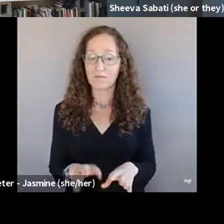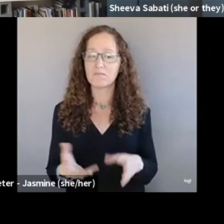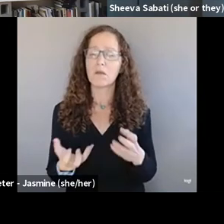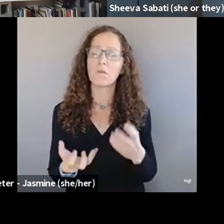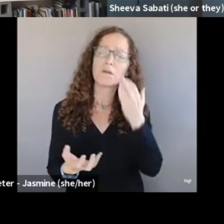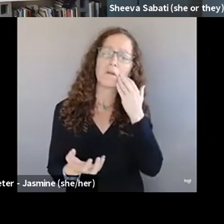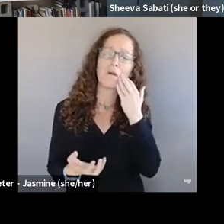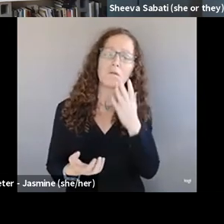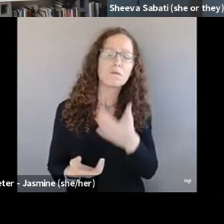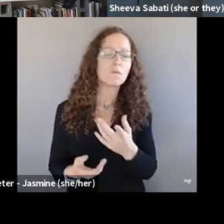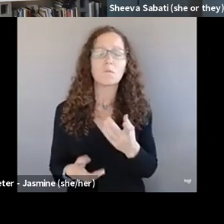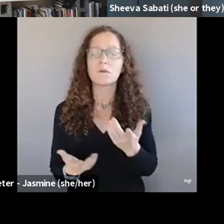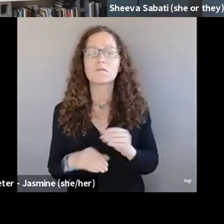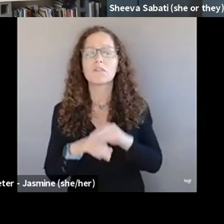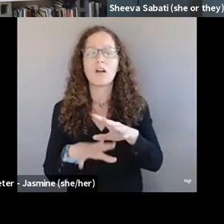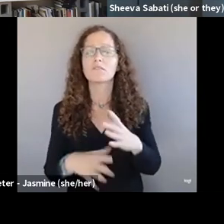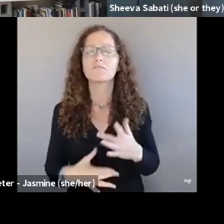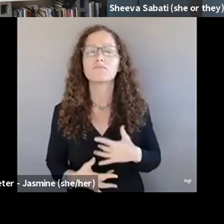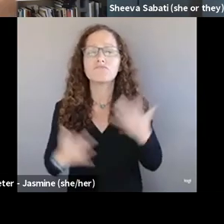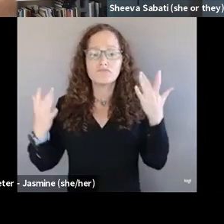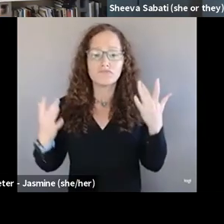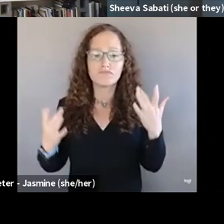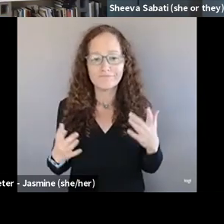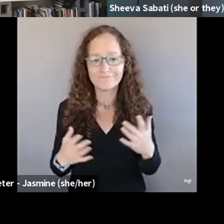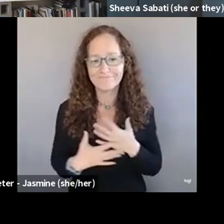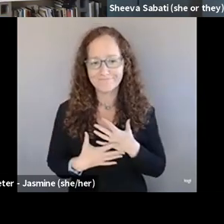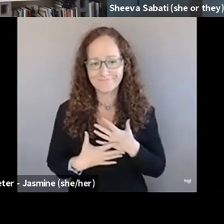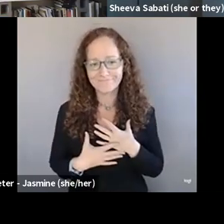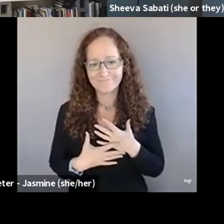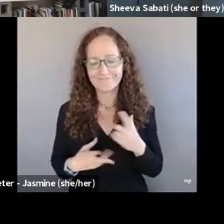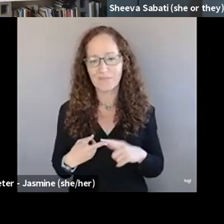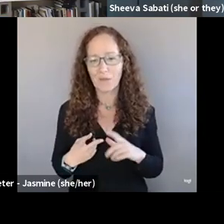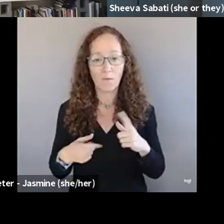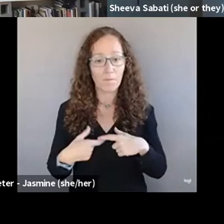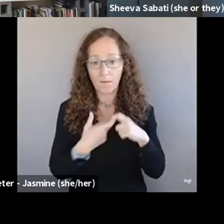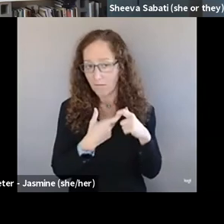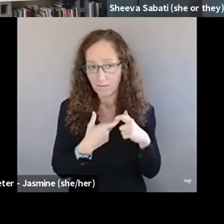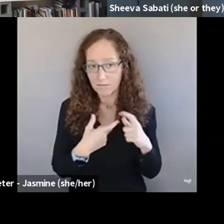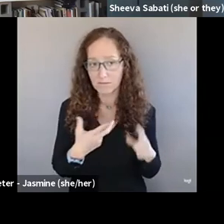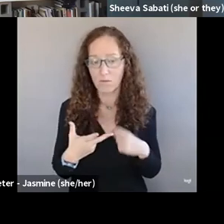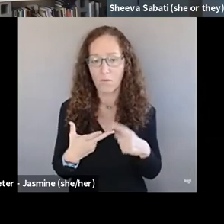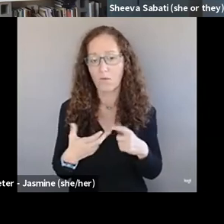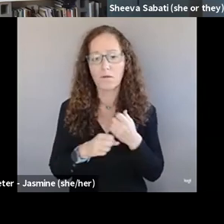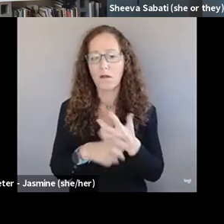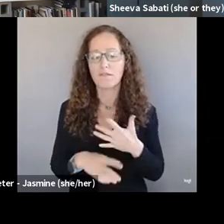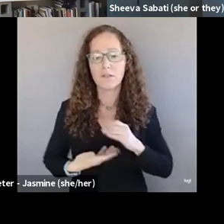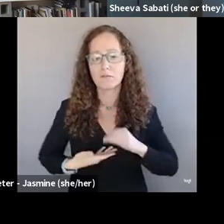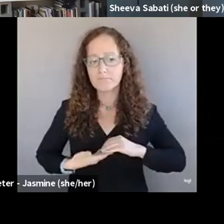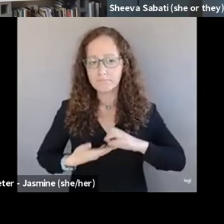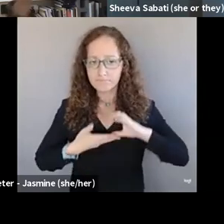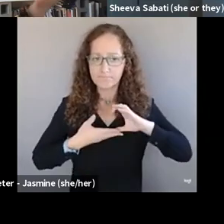you pause what fills you kind of back up? And you know, and what